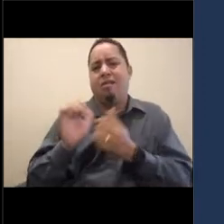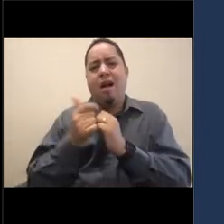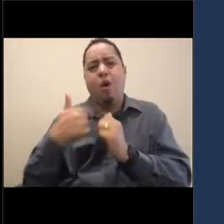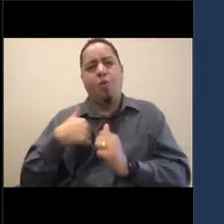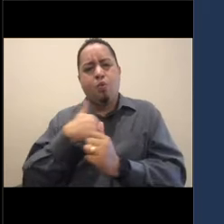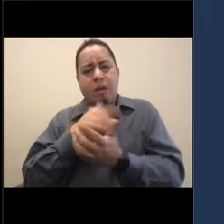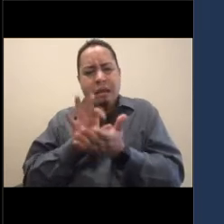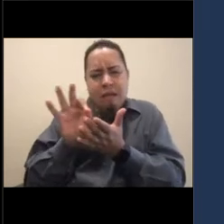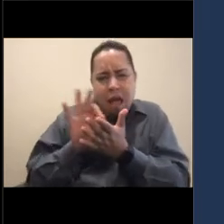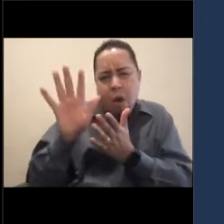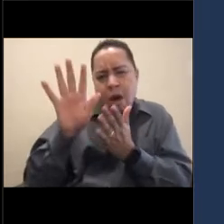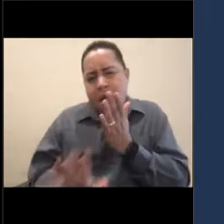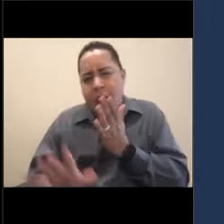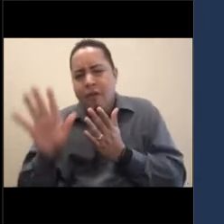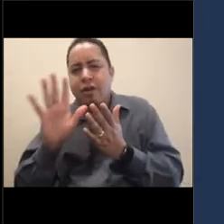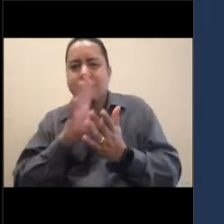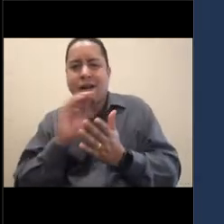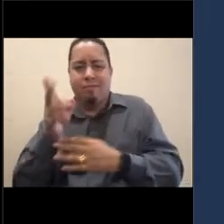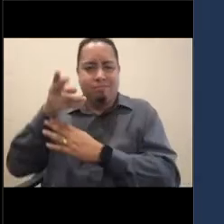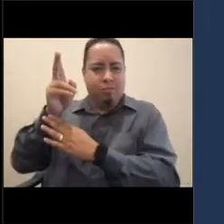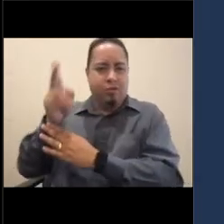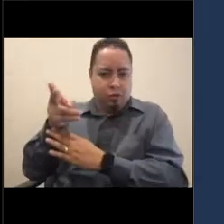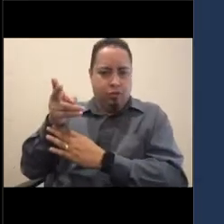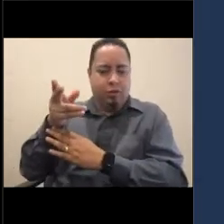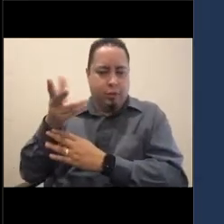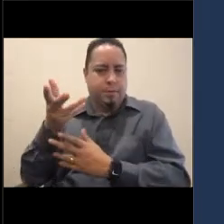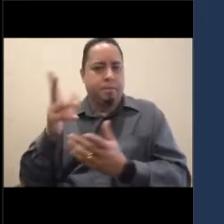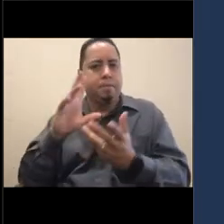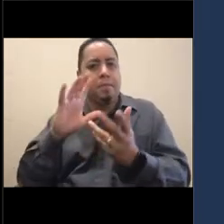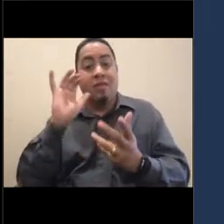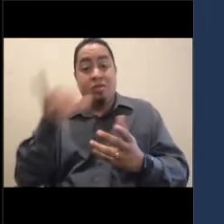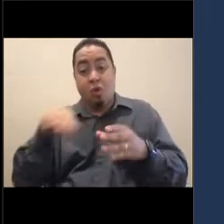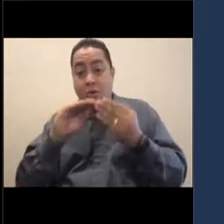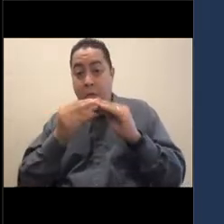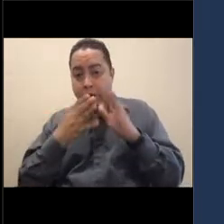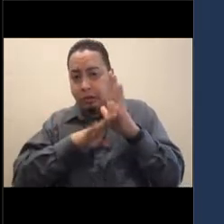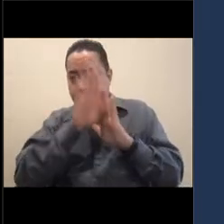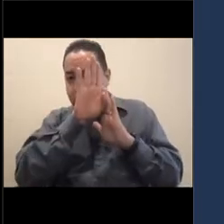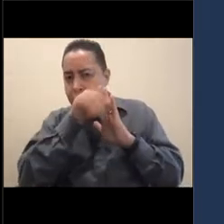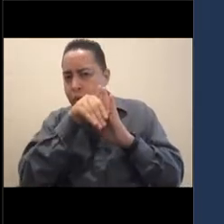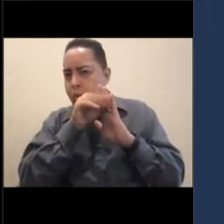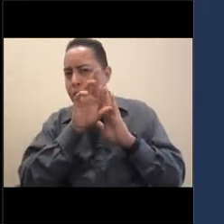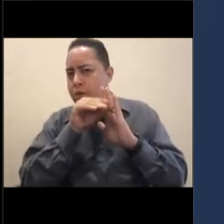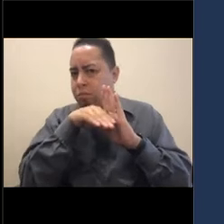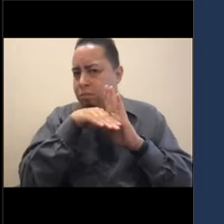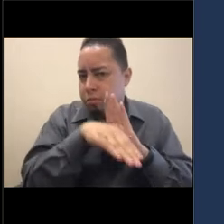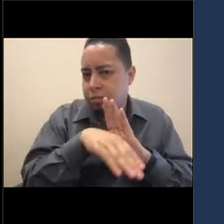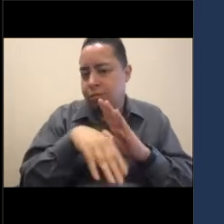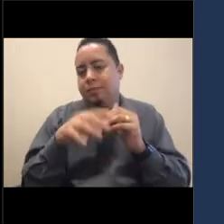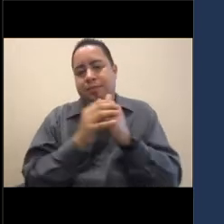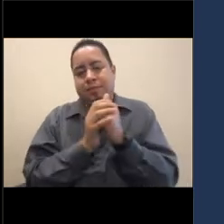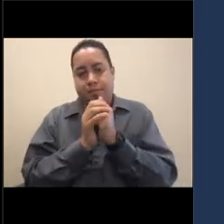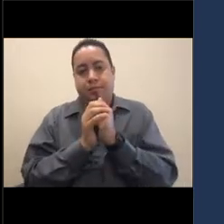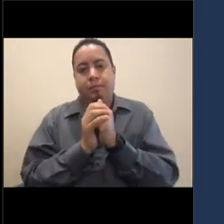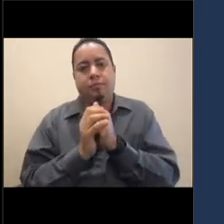about the history of lake trout, and how they're doing in Lake Champlain in just a second. [Grace] Excellent. All right. I have two quick questions then,